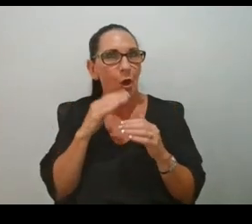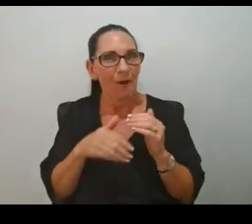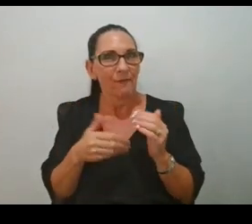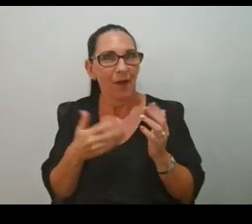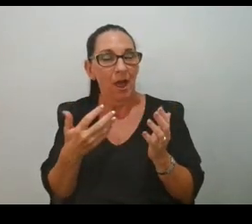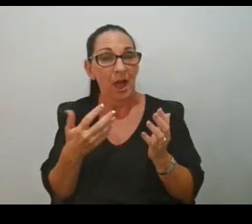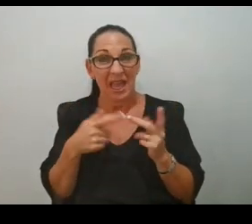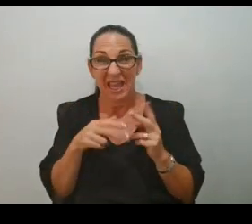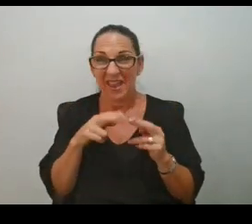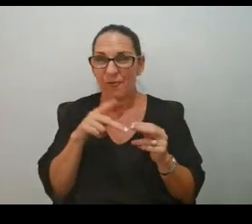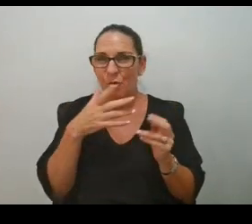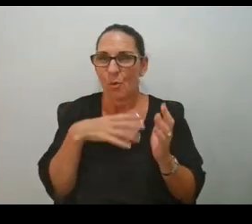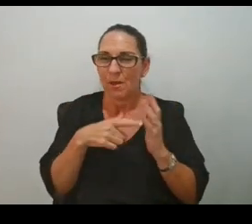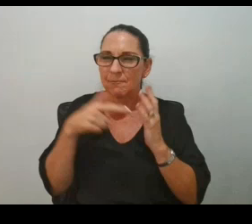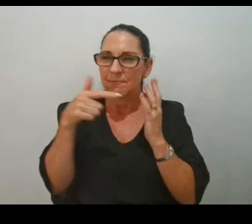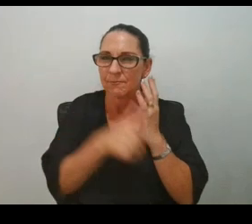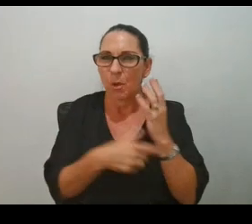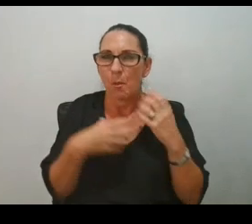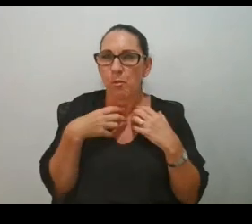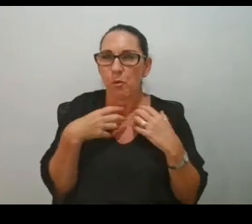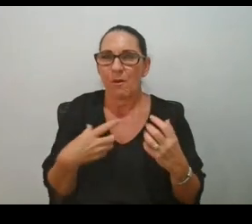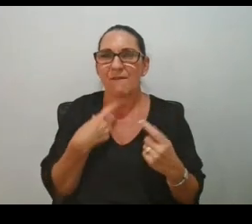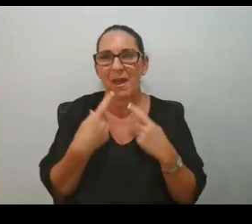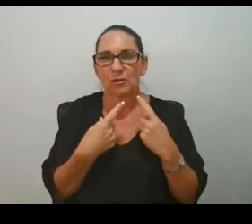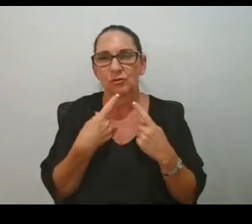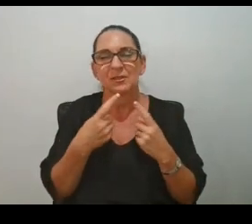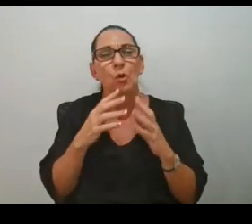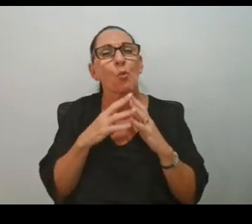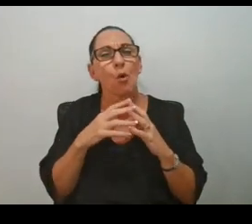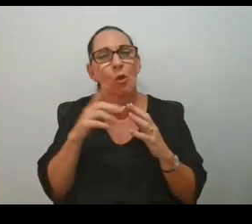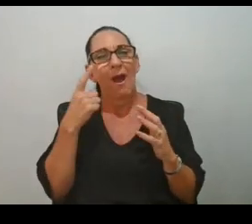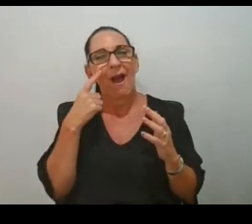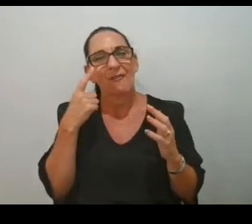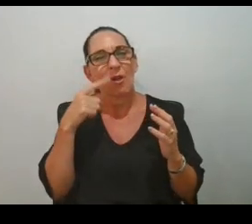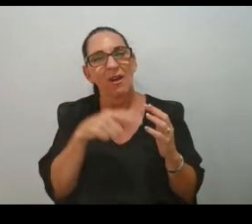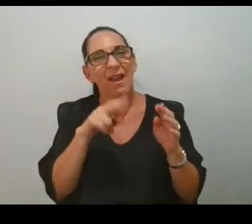information on that I really do encourage you to go to that fact sheet about can I get legal